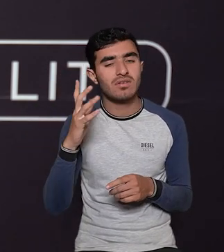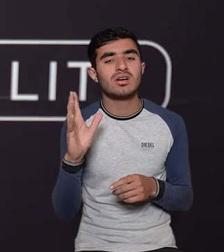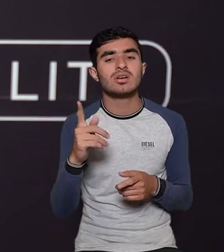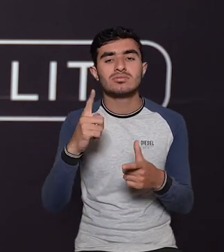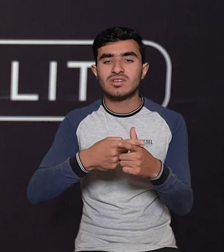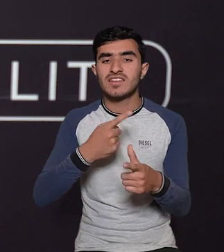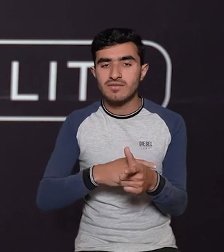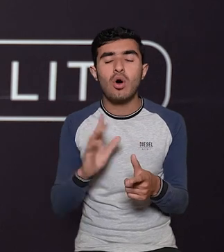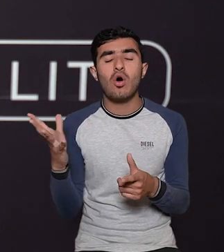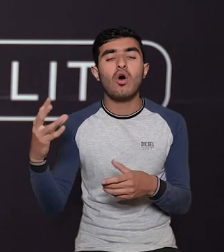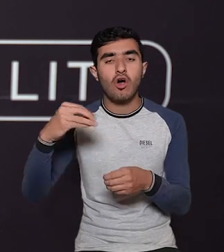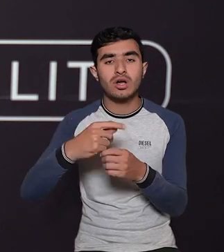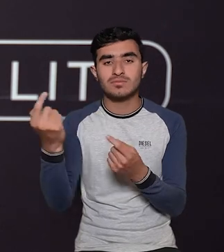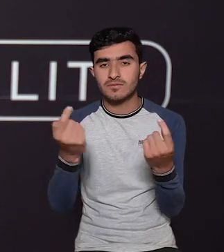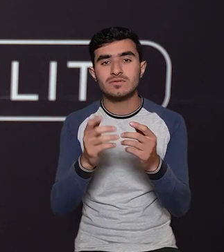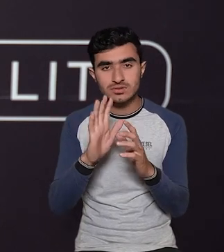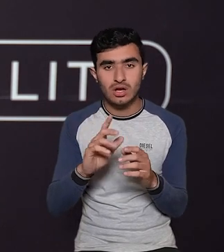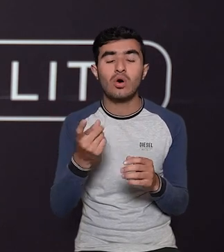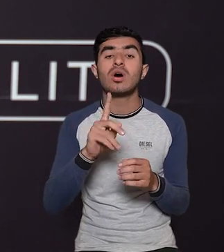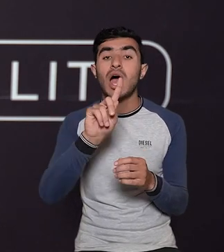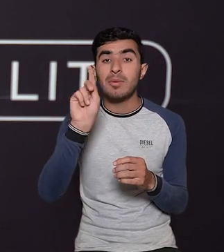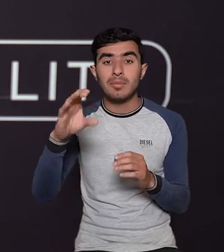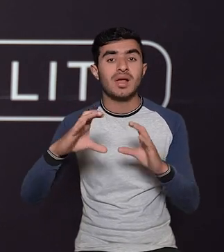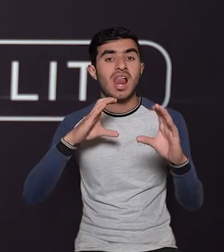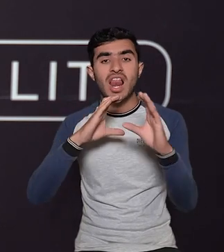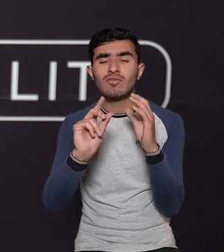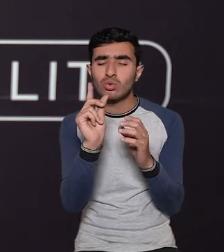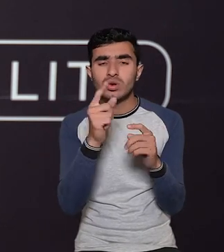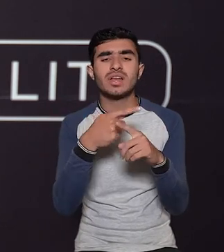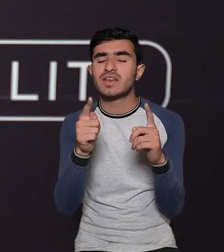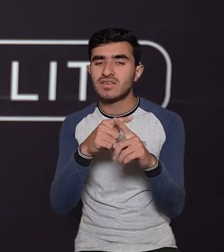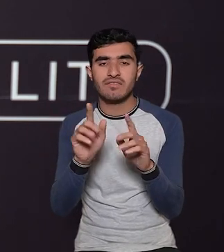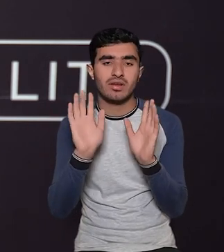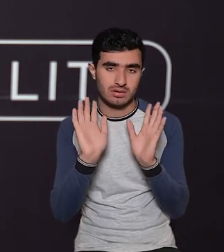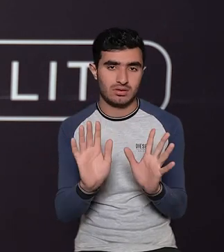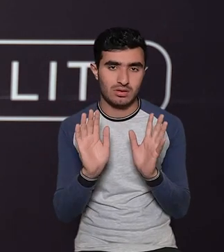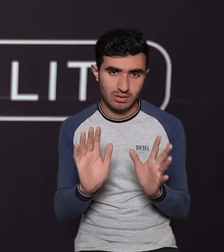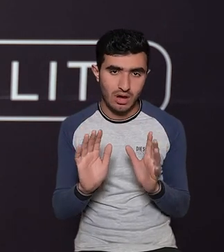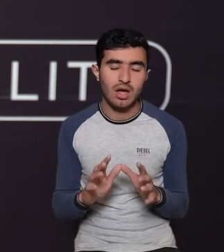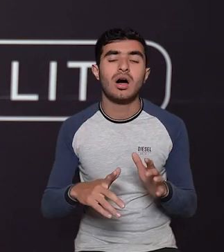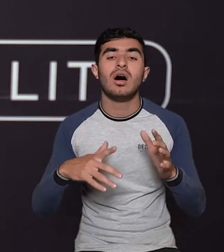Some came from Peshawar, Bahawalpur, and among them, there was a little bit of language barrier